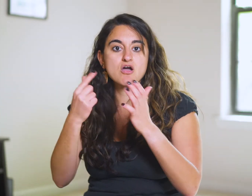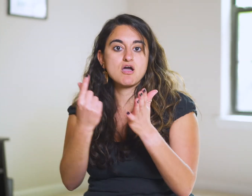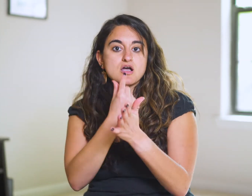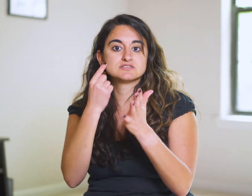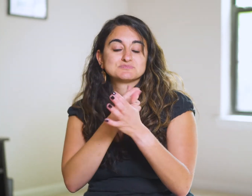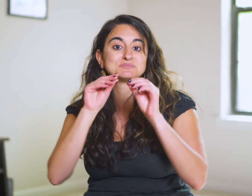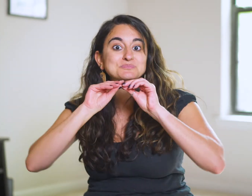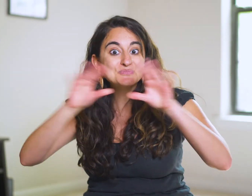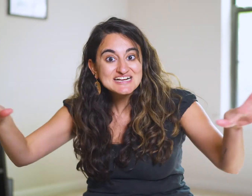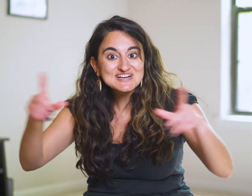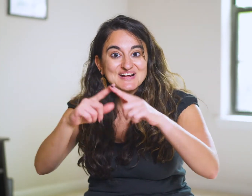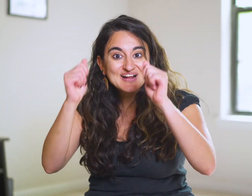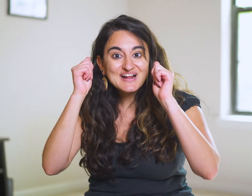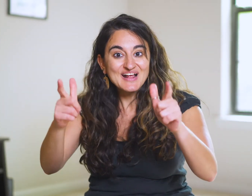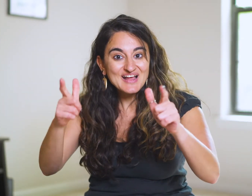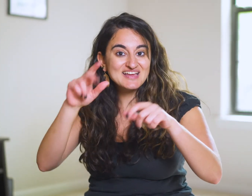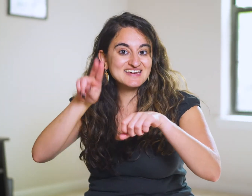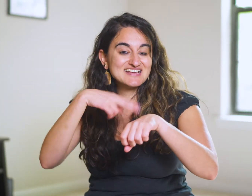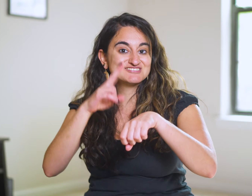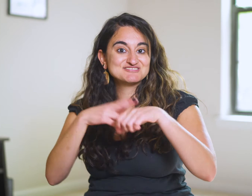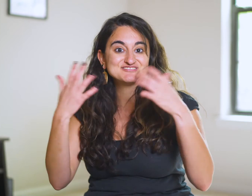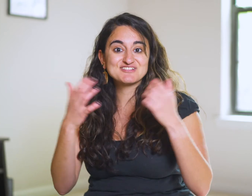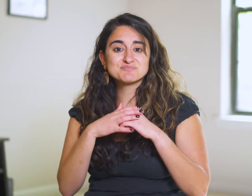the Gospel spread to all the nations!